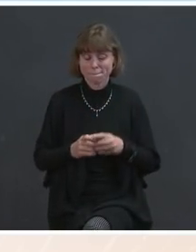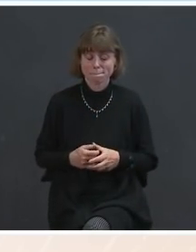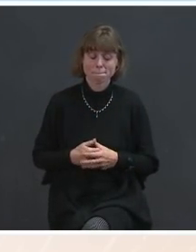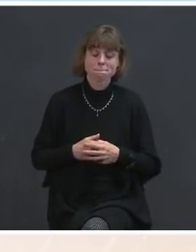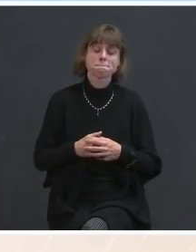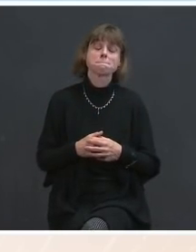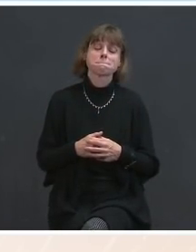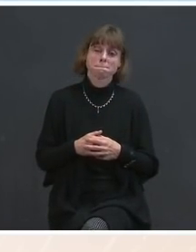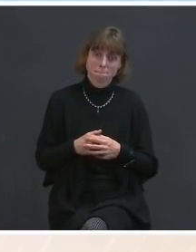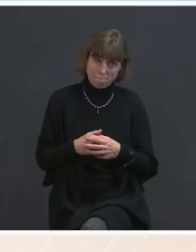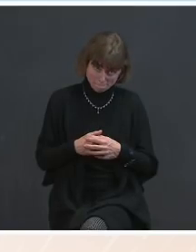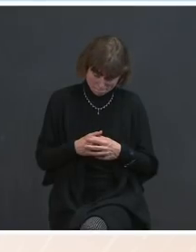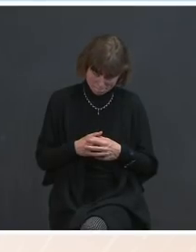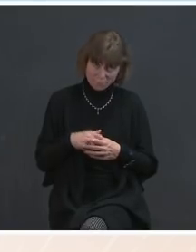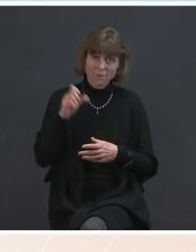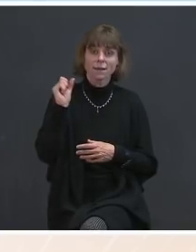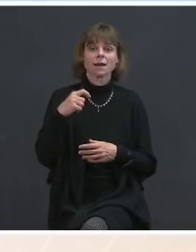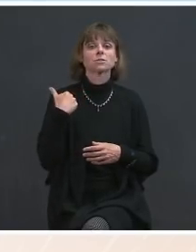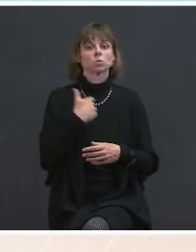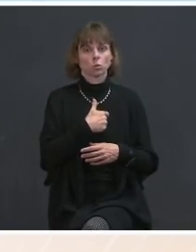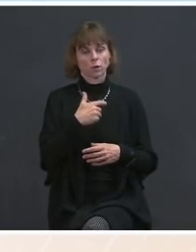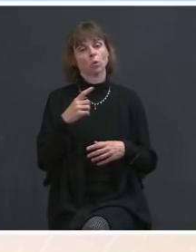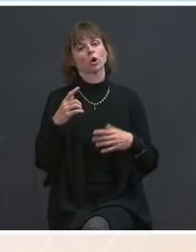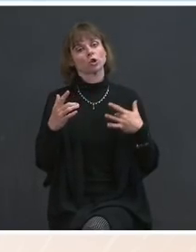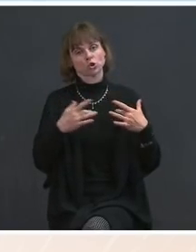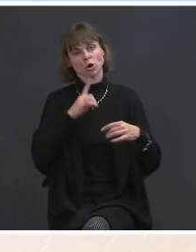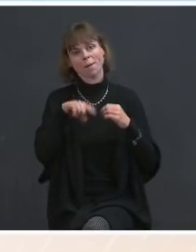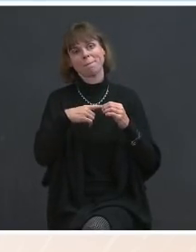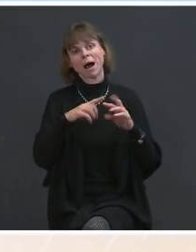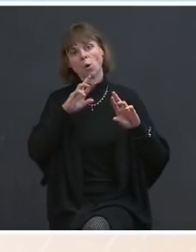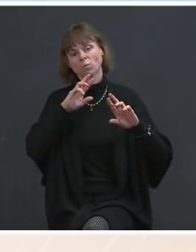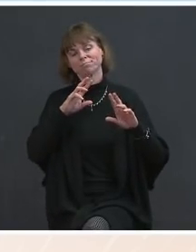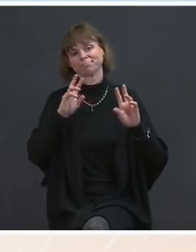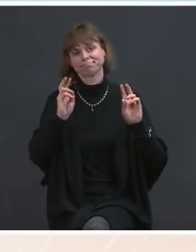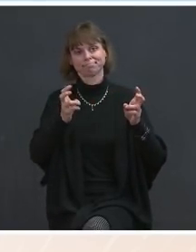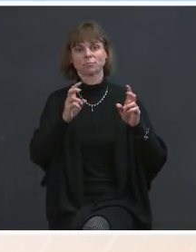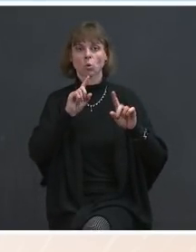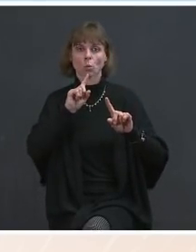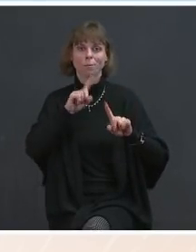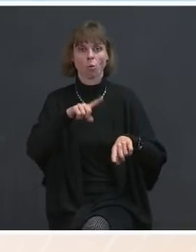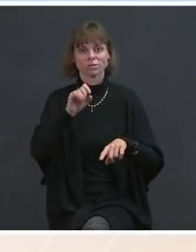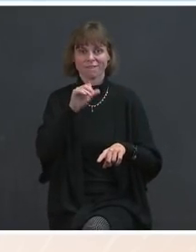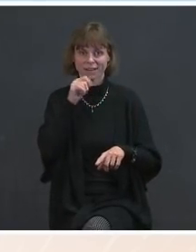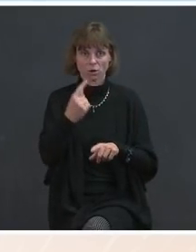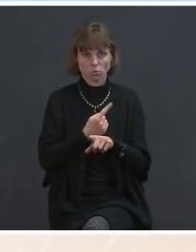about the reports of this inappropriate behavior, but we also have a number of steps that are already in the system